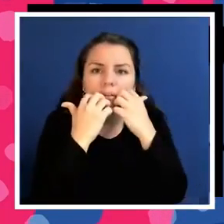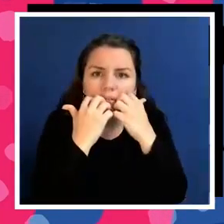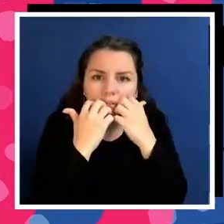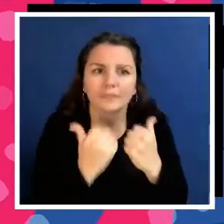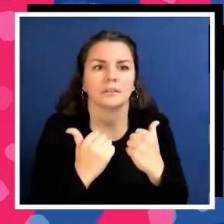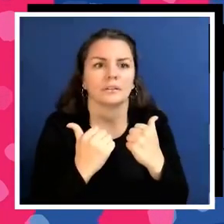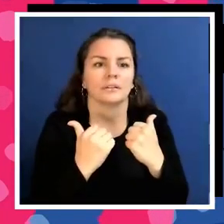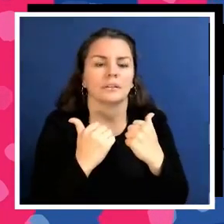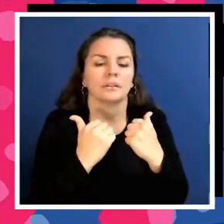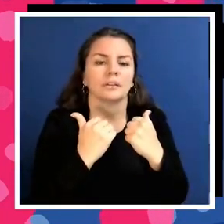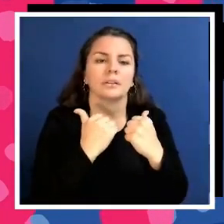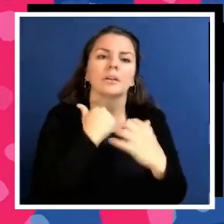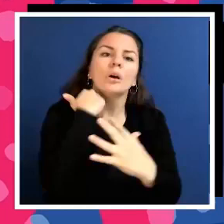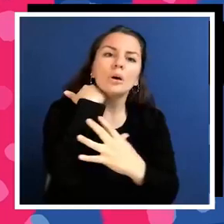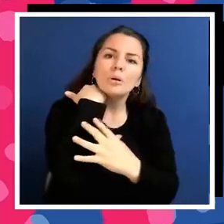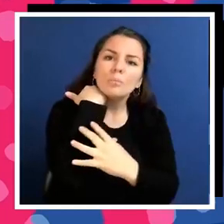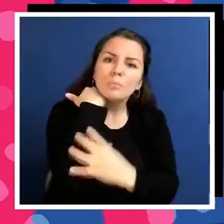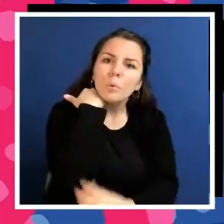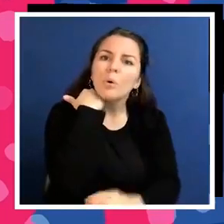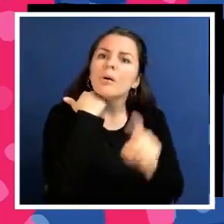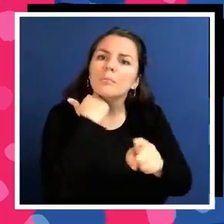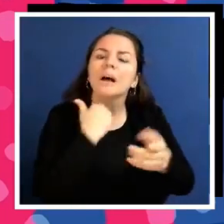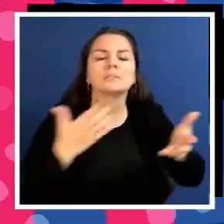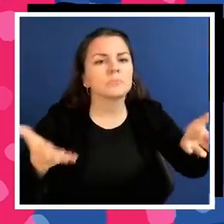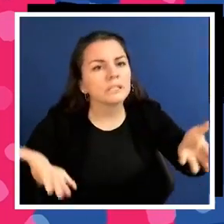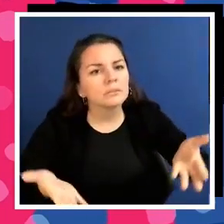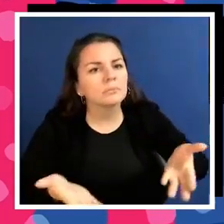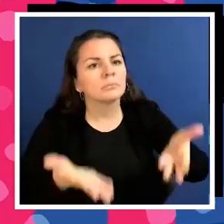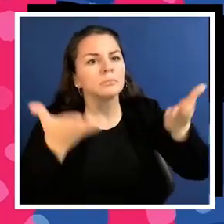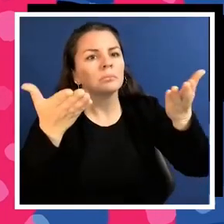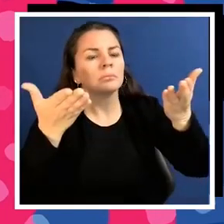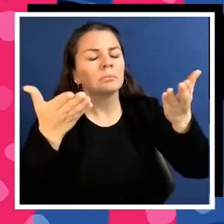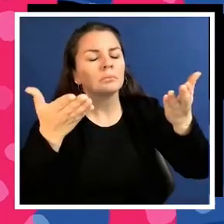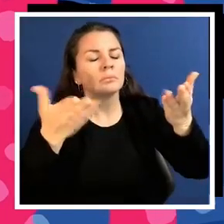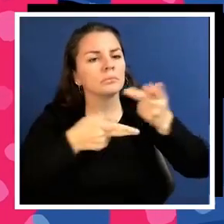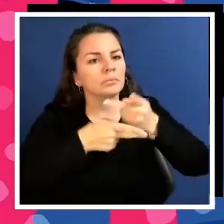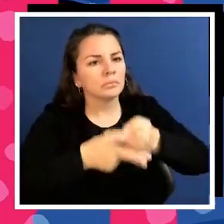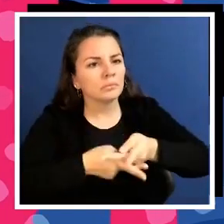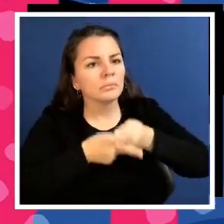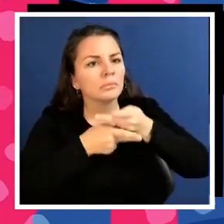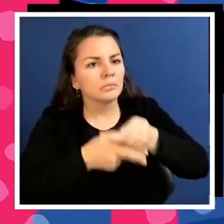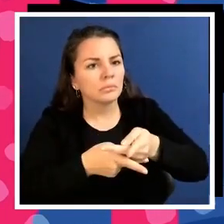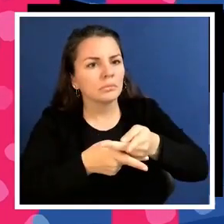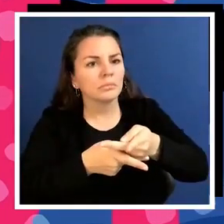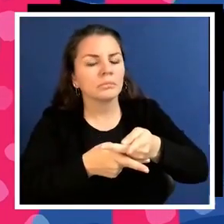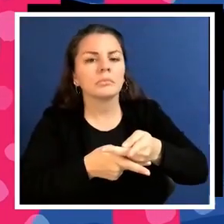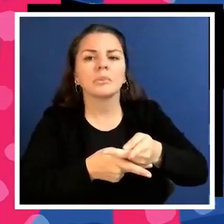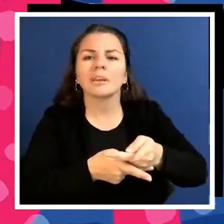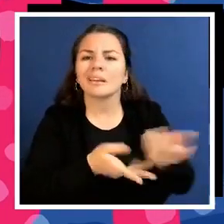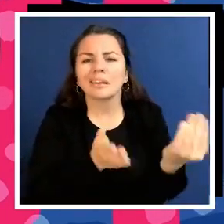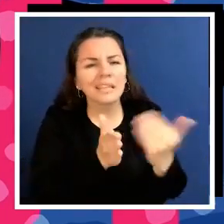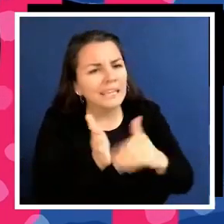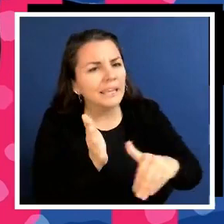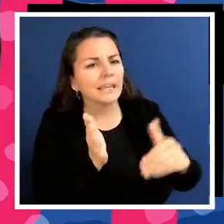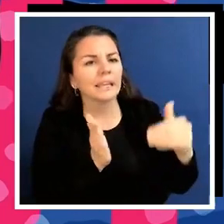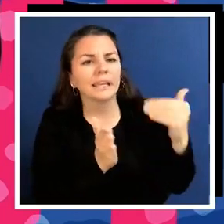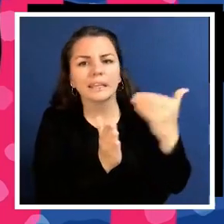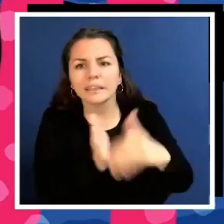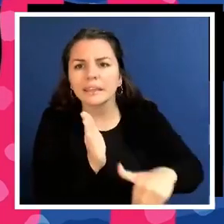A GIFT.